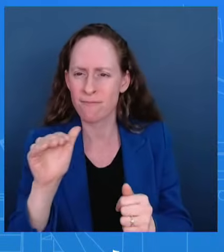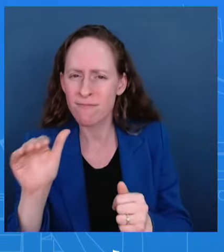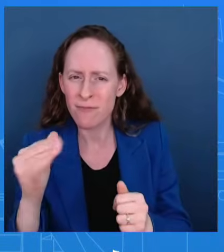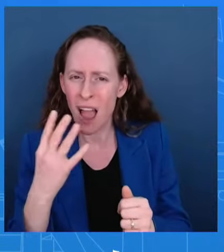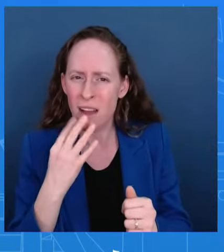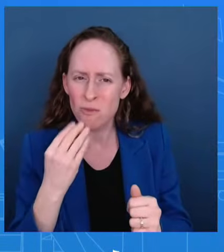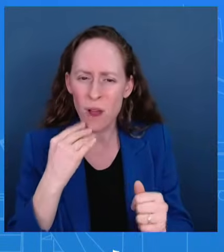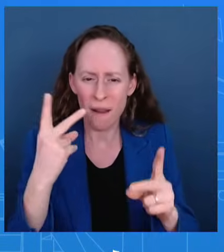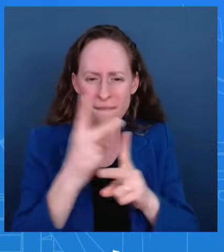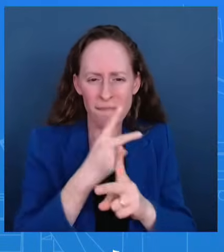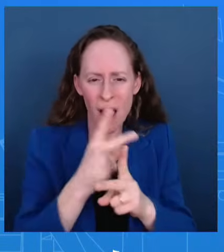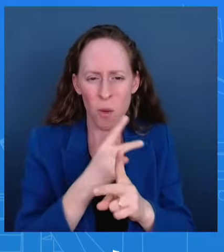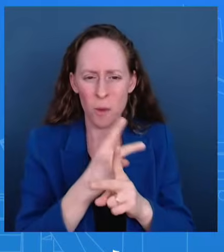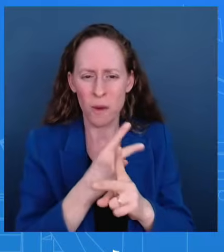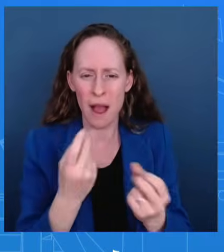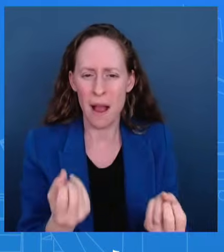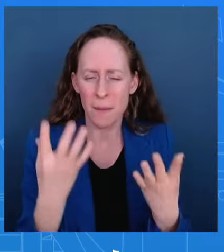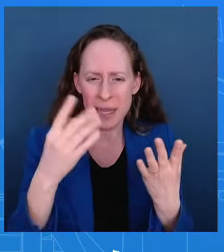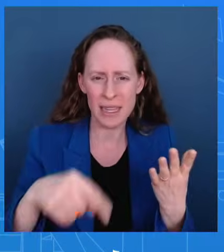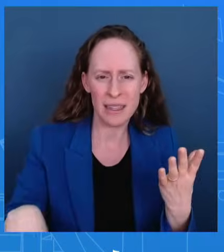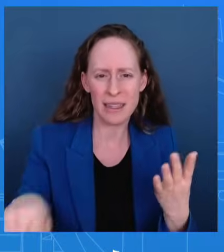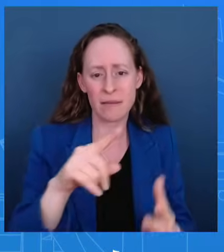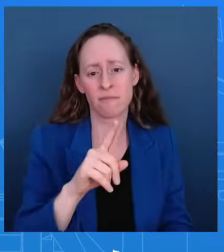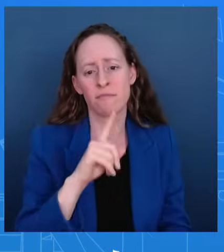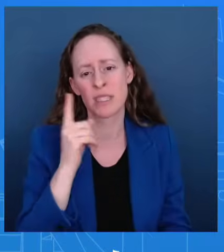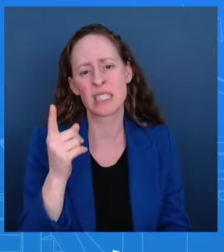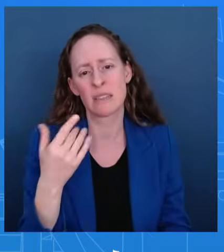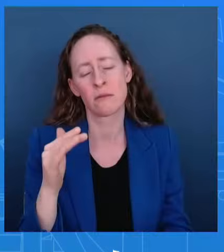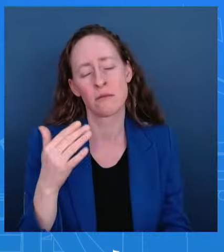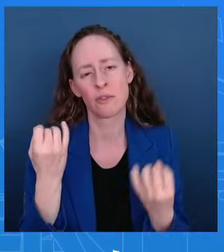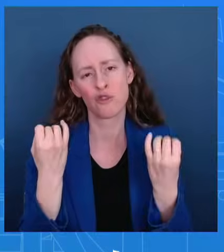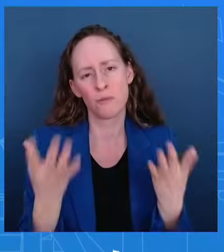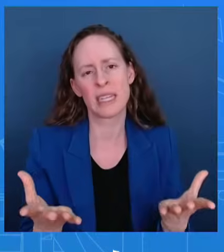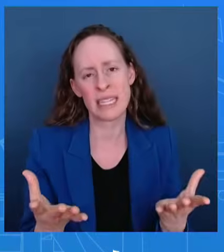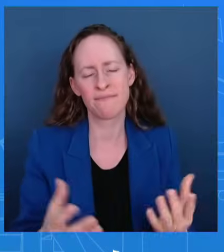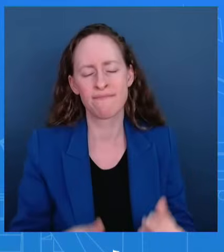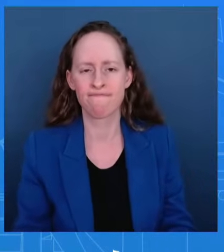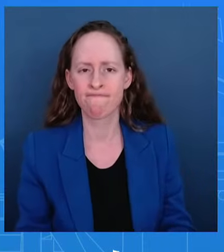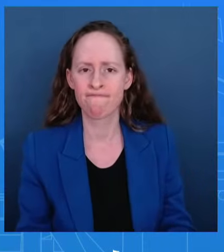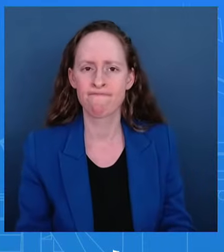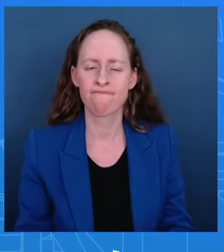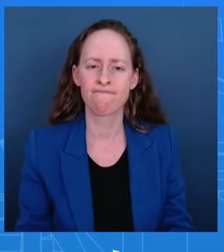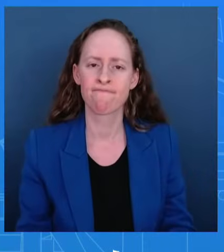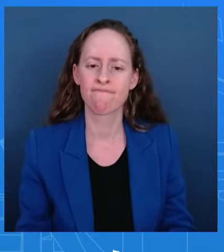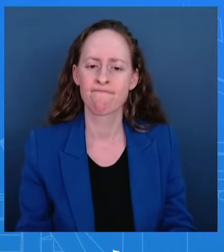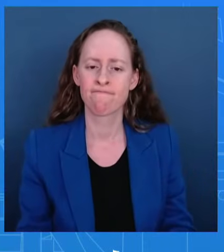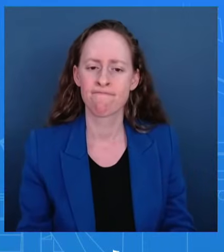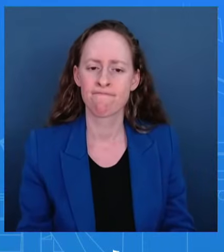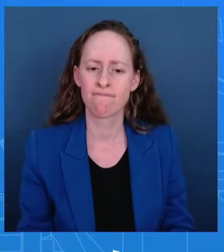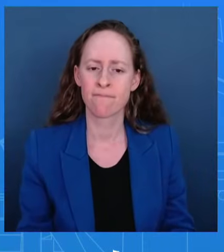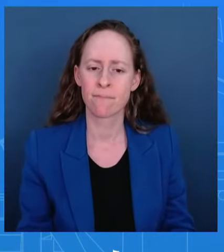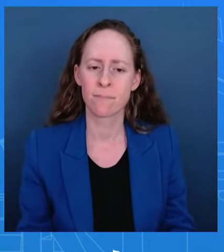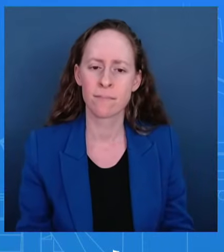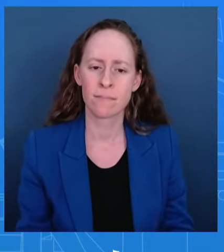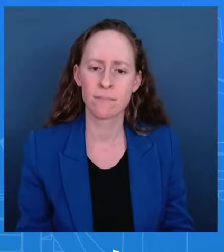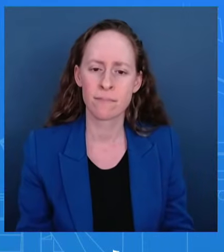The Press: Has his -- Ms. Jean-Pierre: Thank -- The Press: Has his confidence in the numbers coming out of Gaza increased since late October, when he said he had "no confidence" in the numbers -- Mr. Kirby: You -- you've heard --